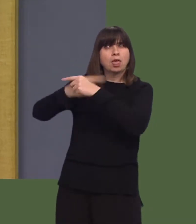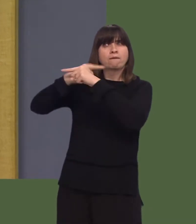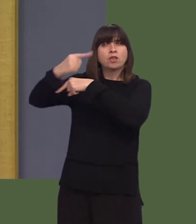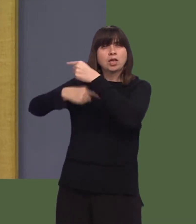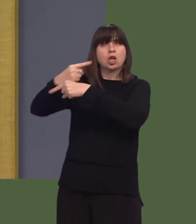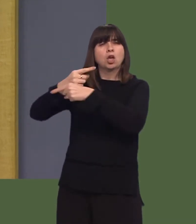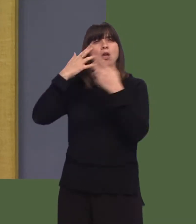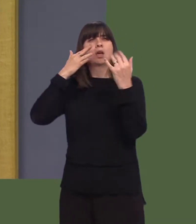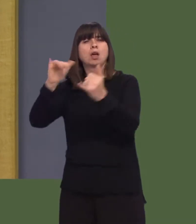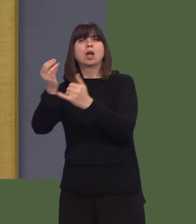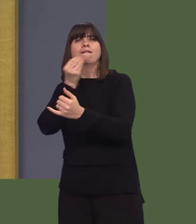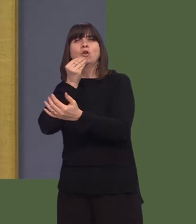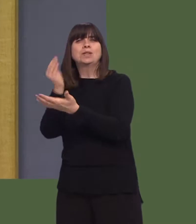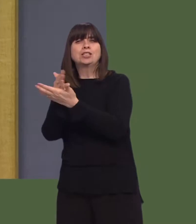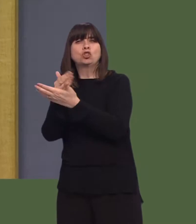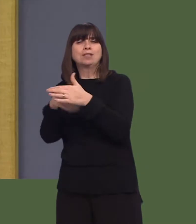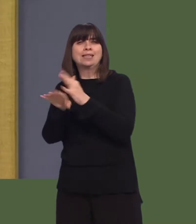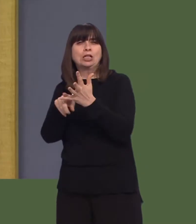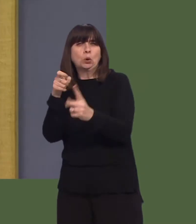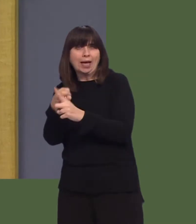of, food insecurity in the UK.